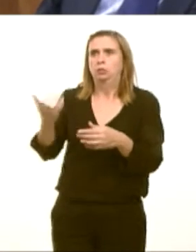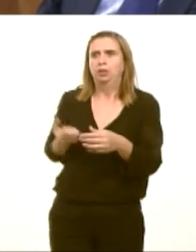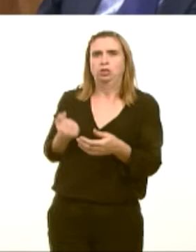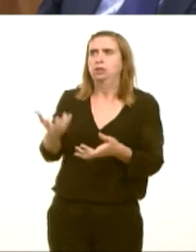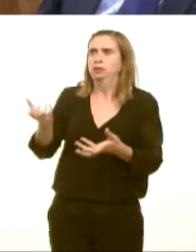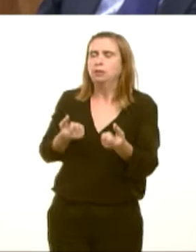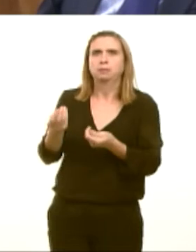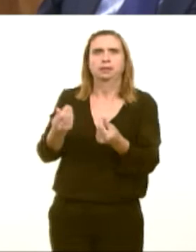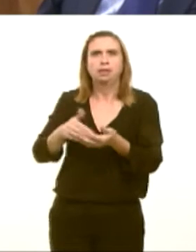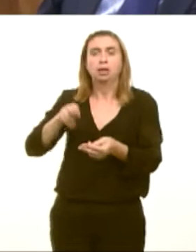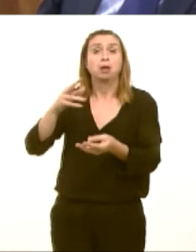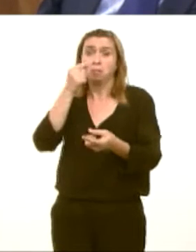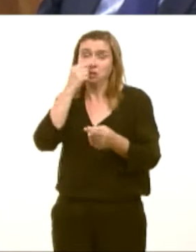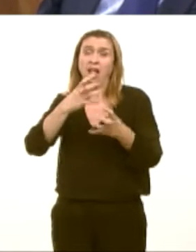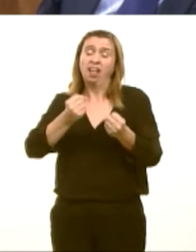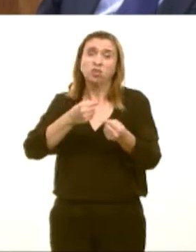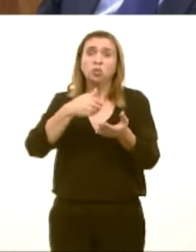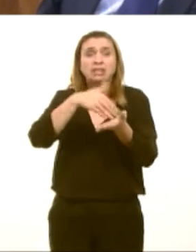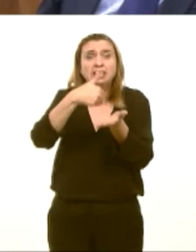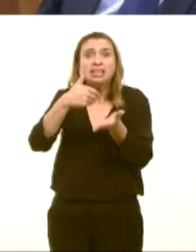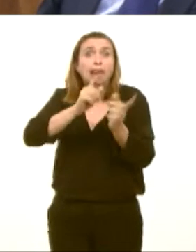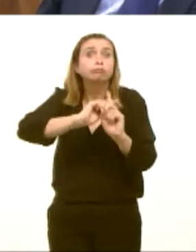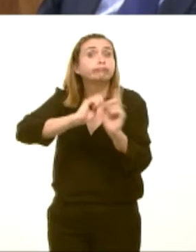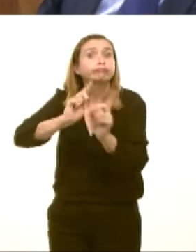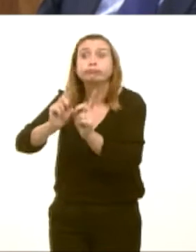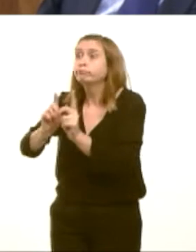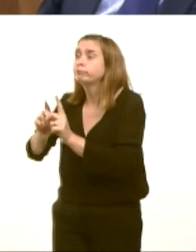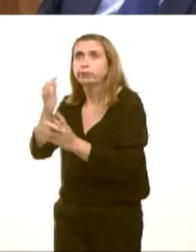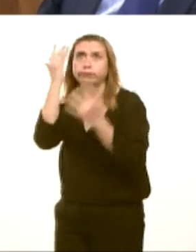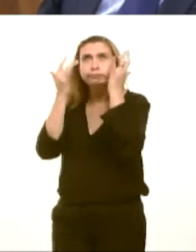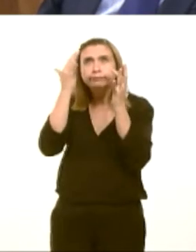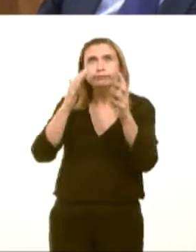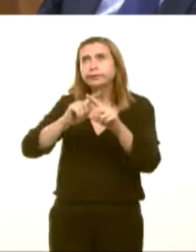Sometimes that means diversification, sometimes it means looking at the way that they husband